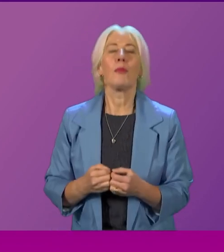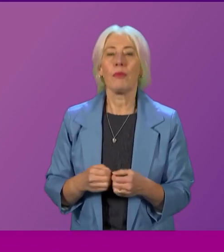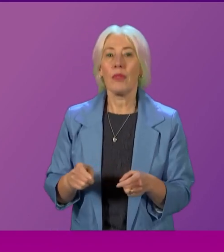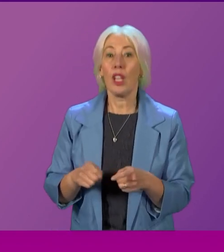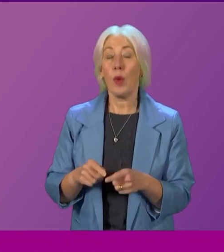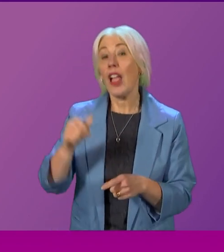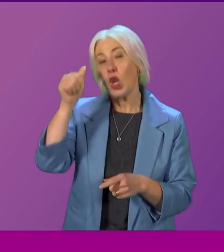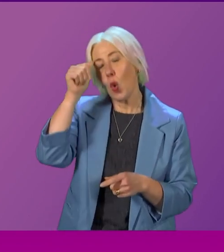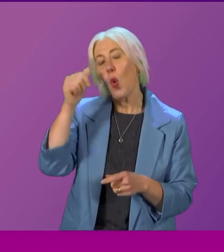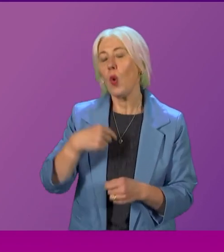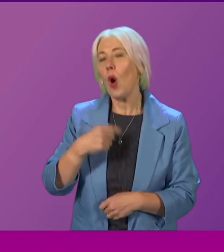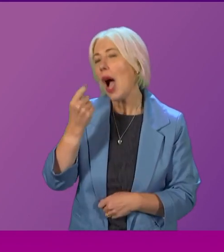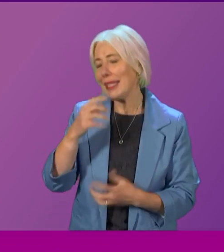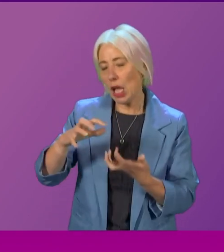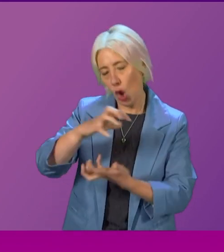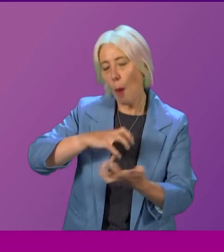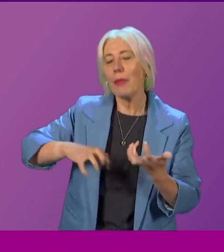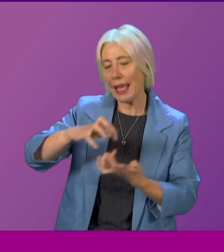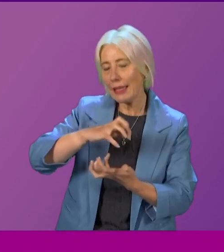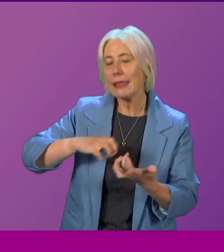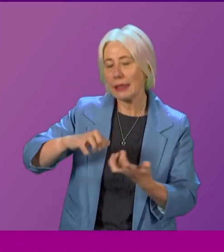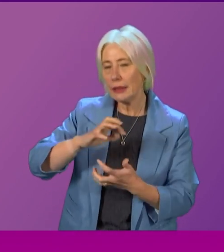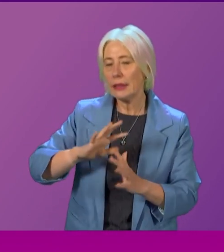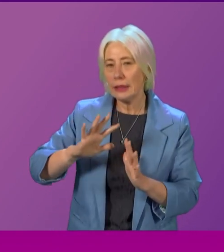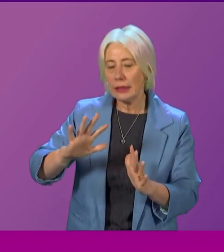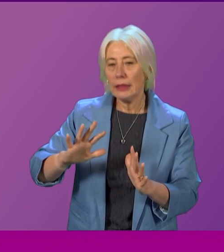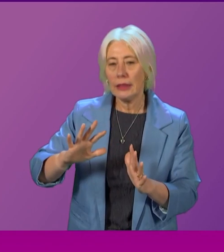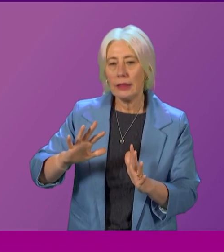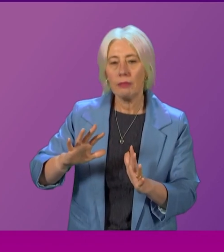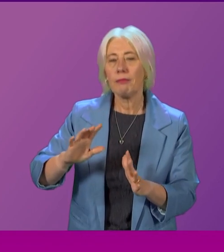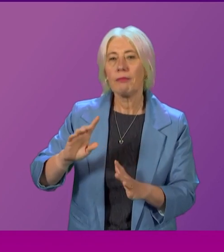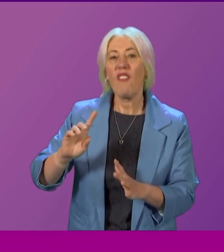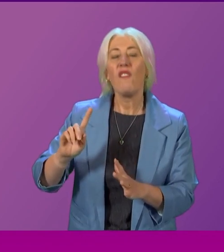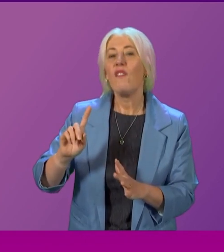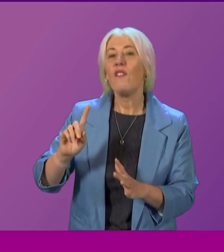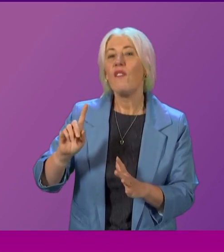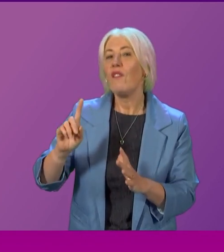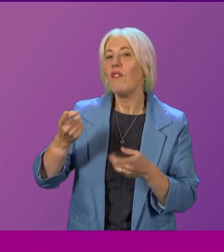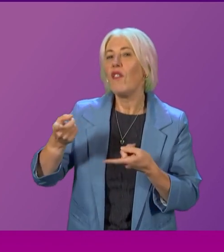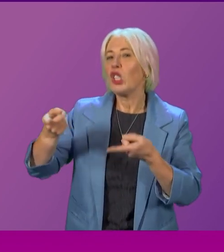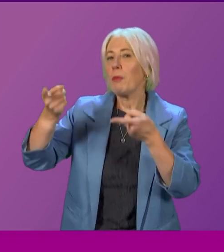I understand that it is a complex issue, but the First Minister did not mention the live